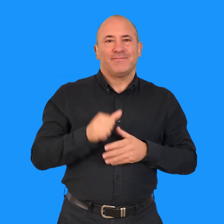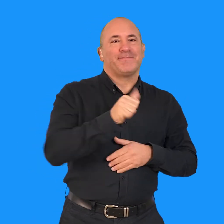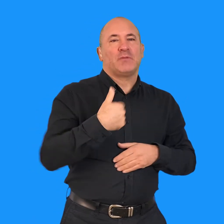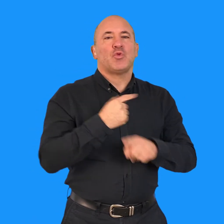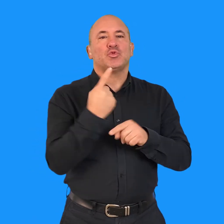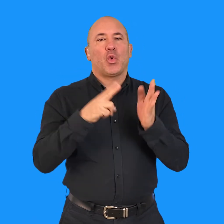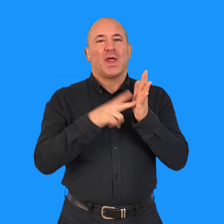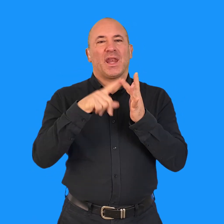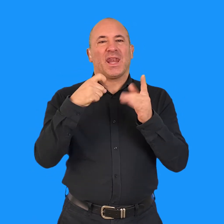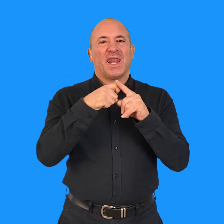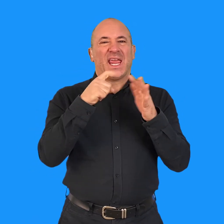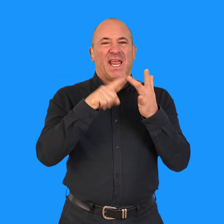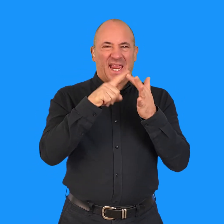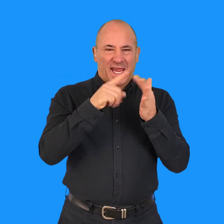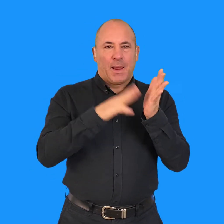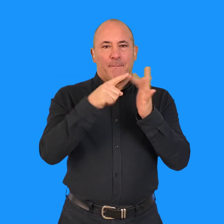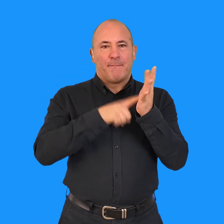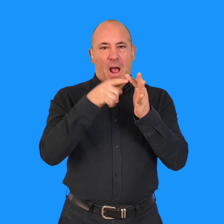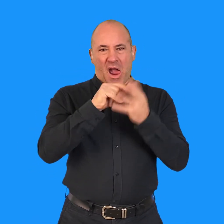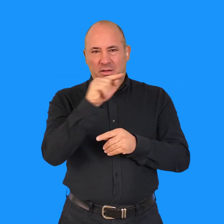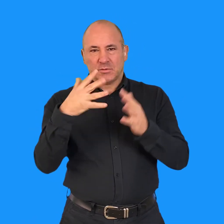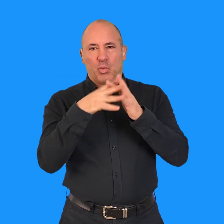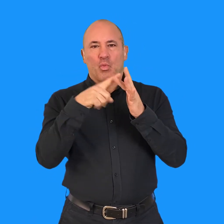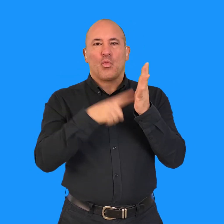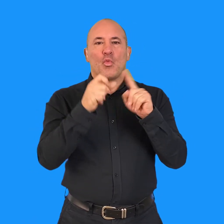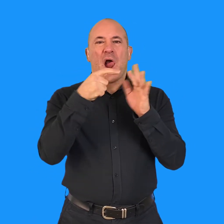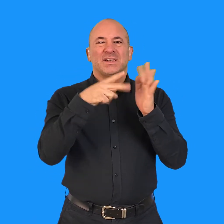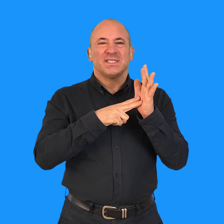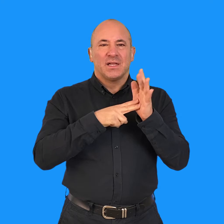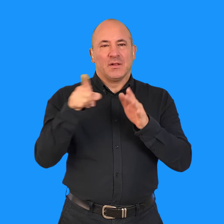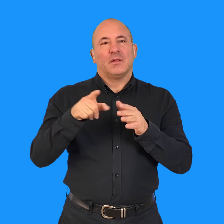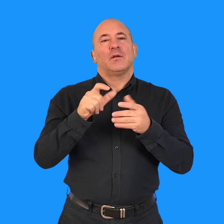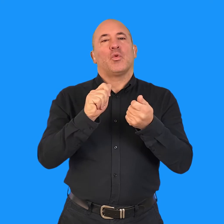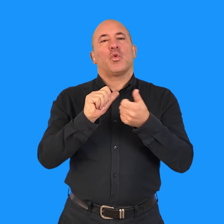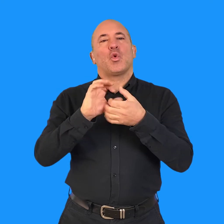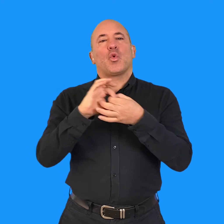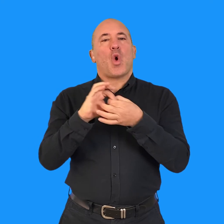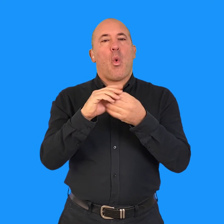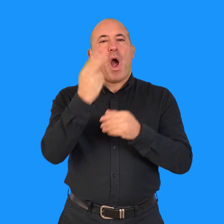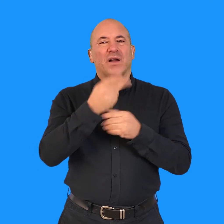Next, I spoke to Nickie Miles-Wildin, co-artistic director and CEO of DaDaFest,